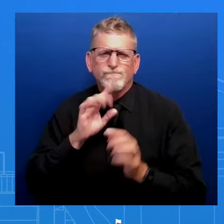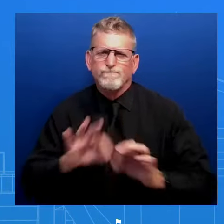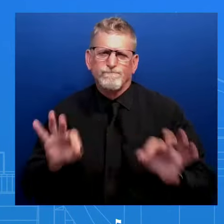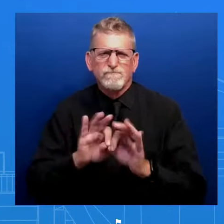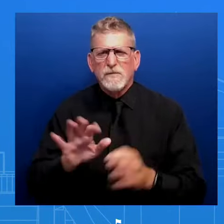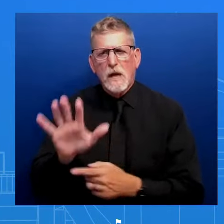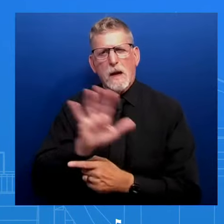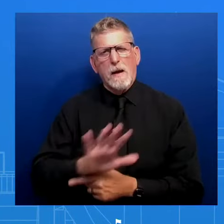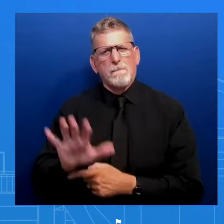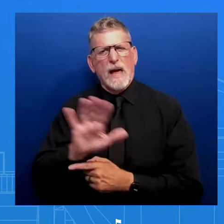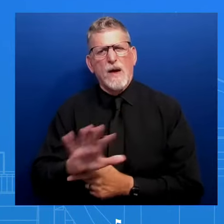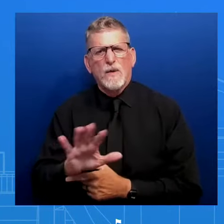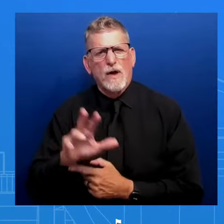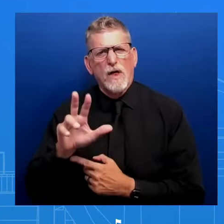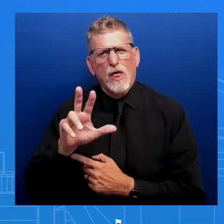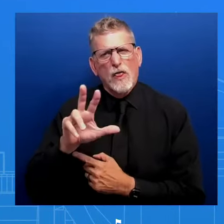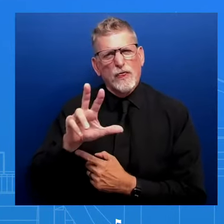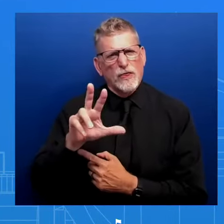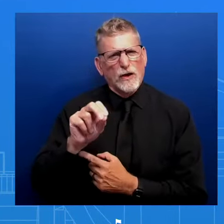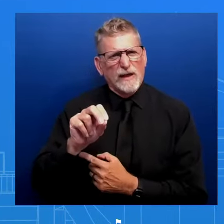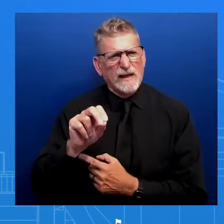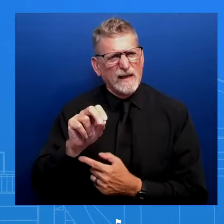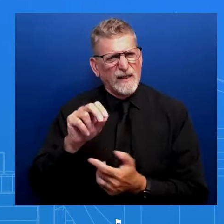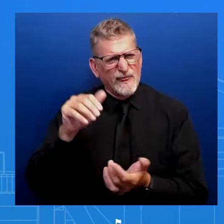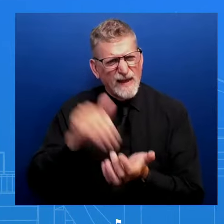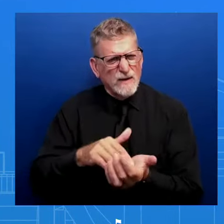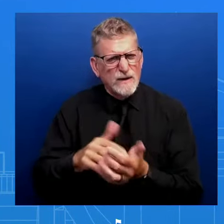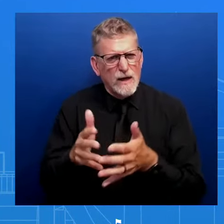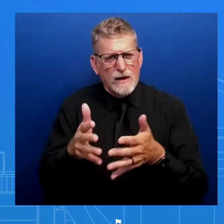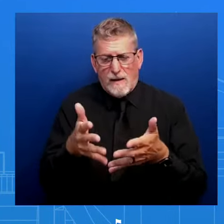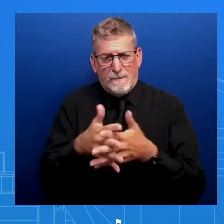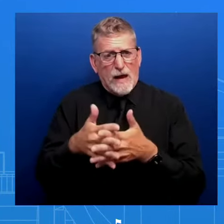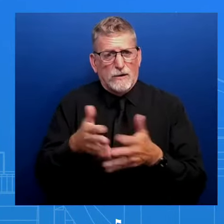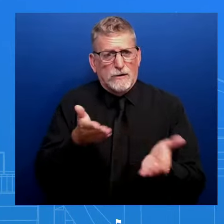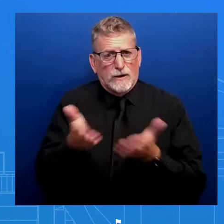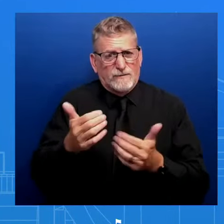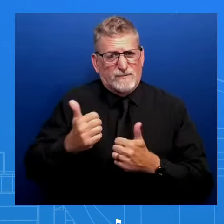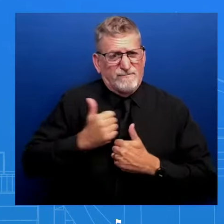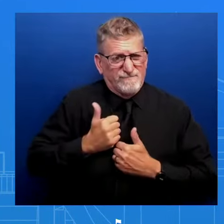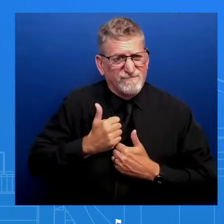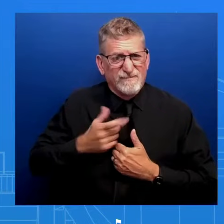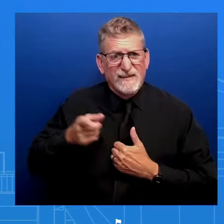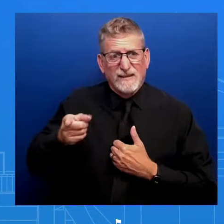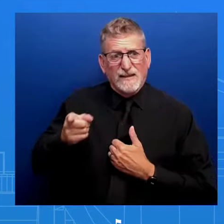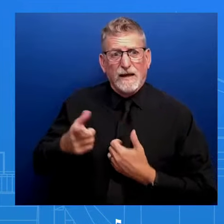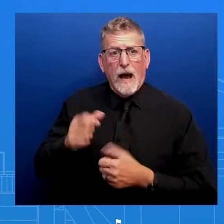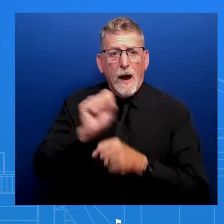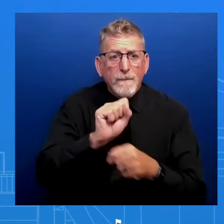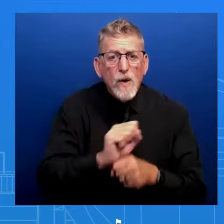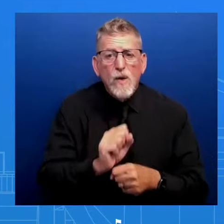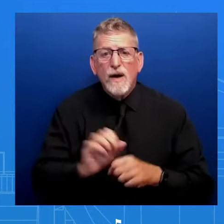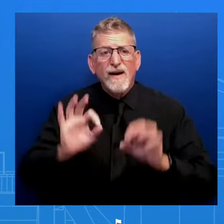Defense Department employees, and, of course, all their family members across five major military bases throughout Italy,